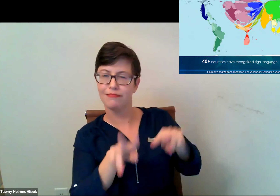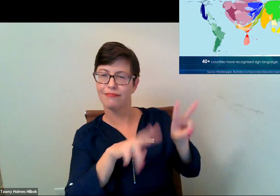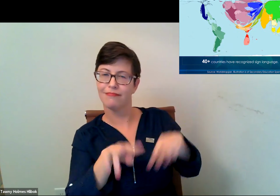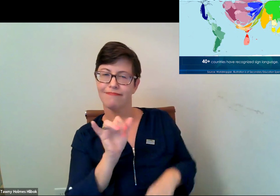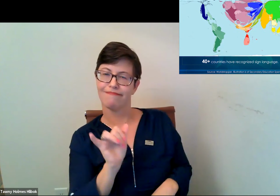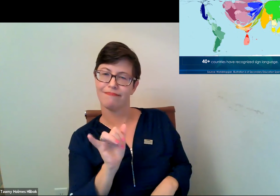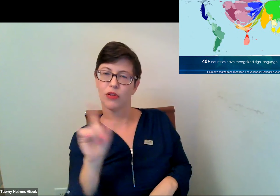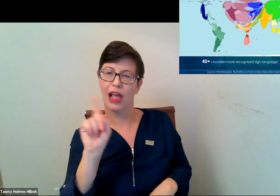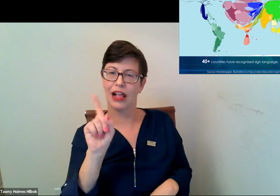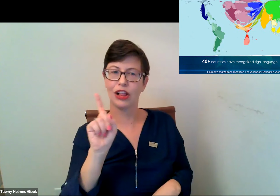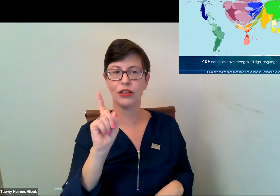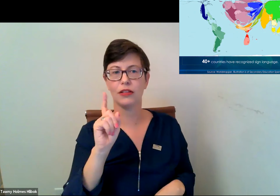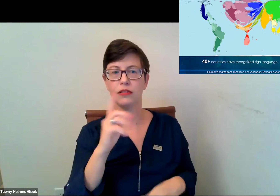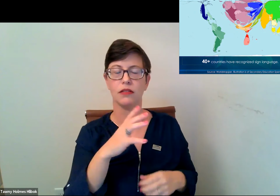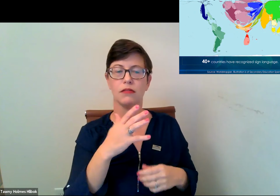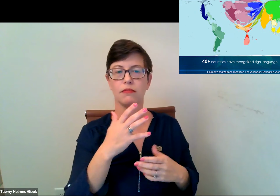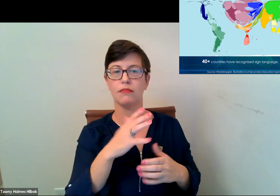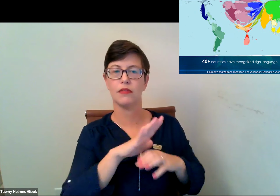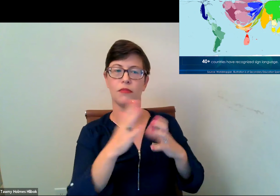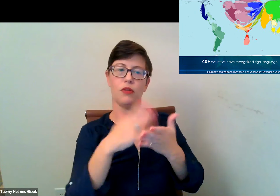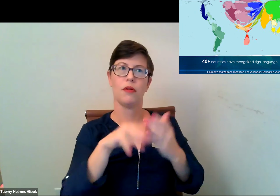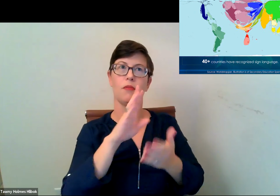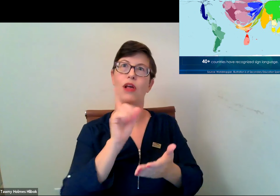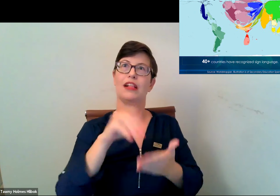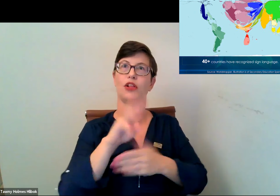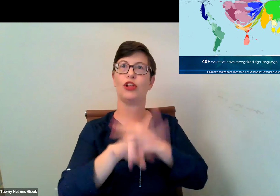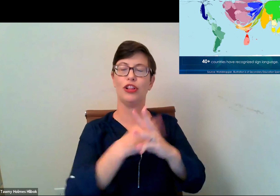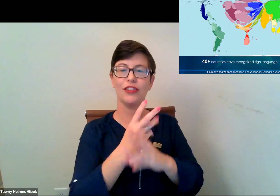area, but we have to keep an eye on those other countries that have not yet